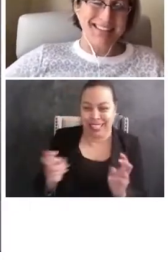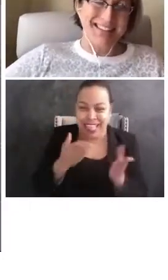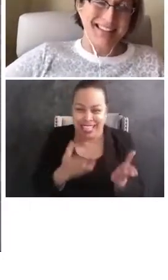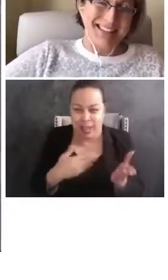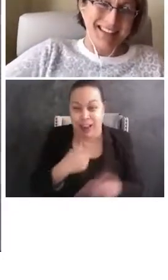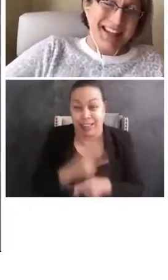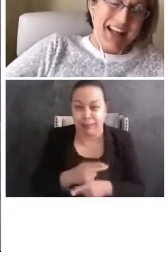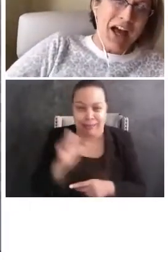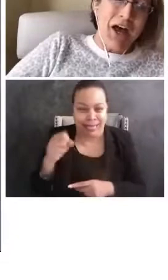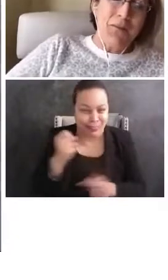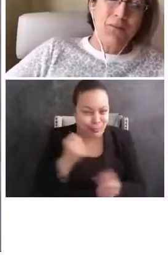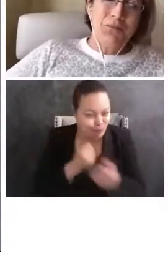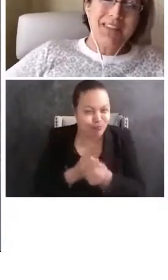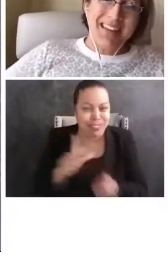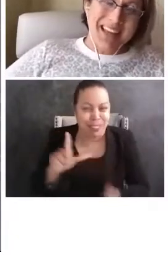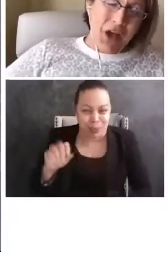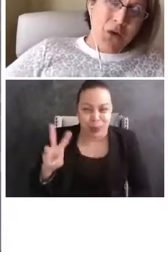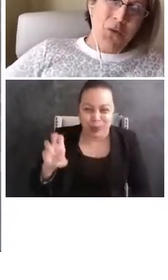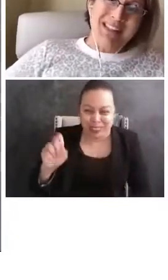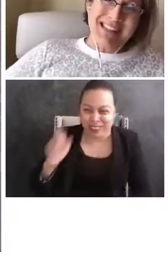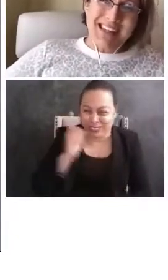Kim: Yes, go Lowes.